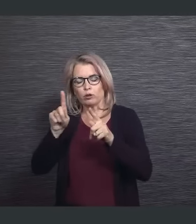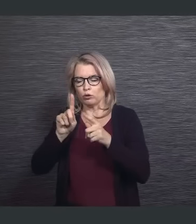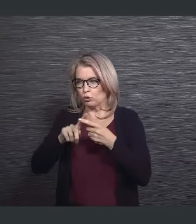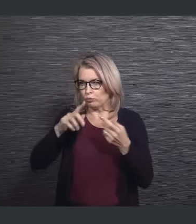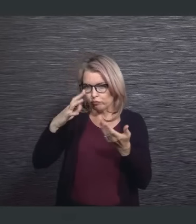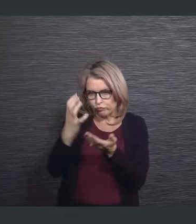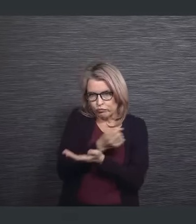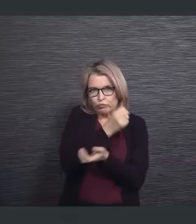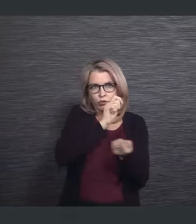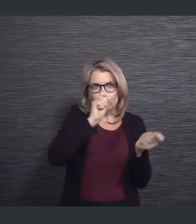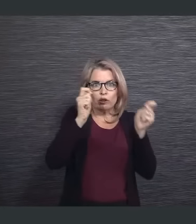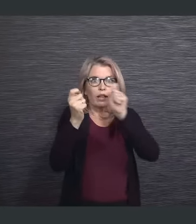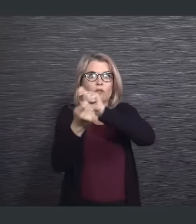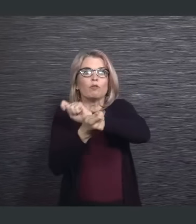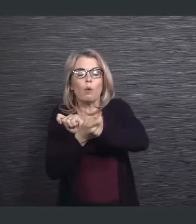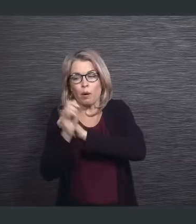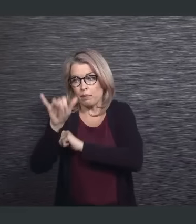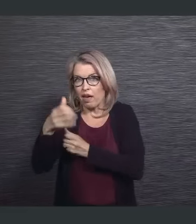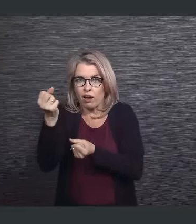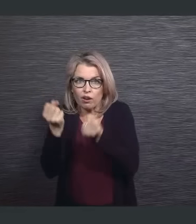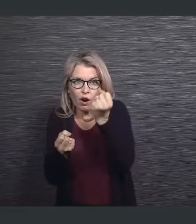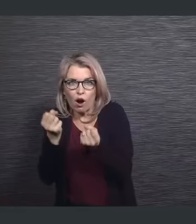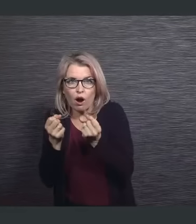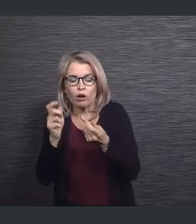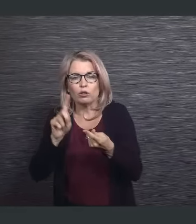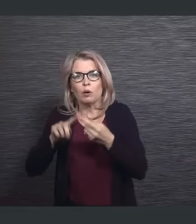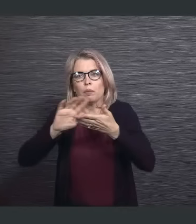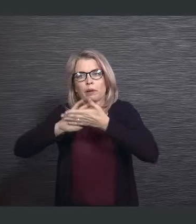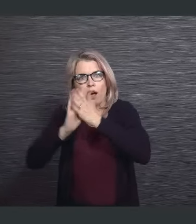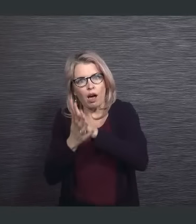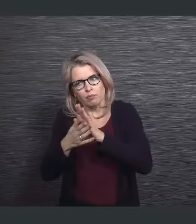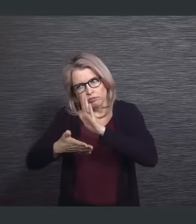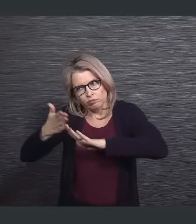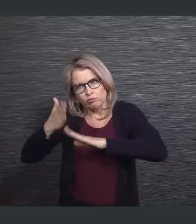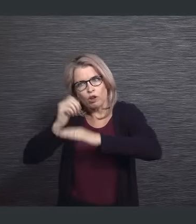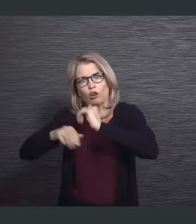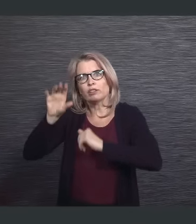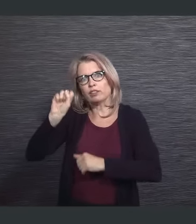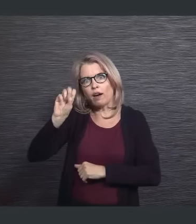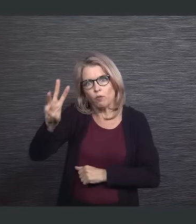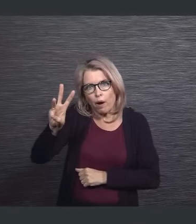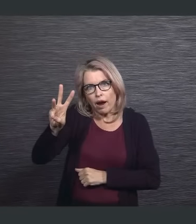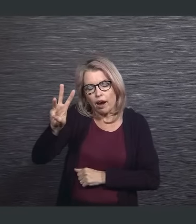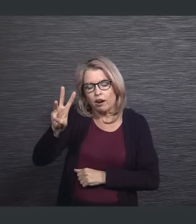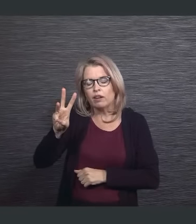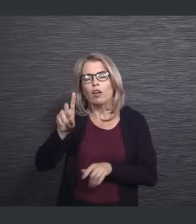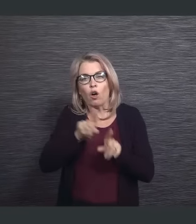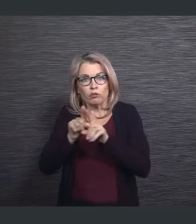the car into a software-defined vehicle that is 100% connected,